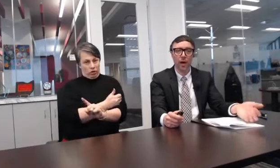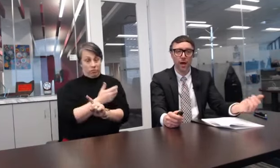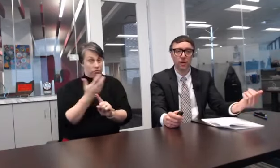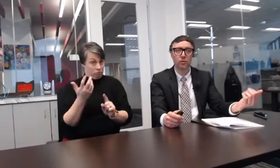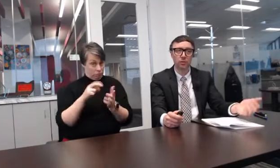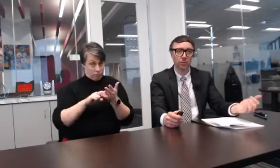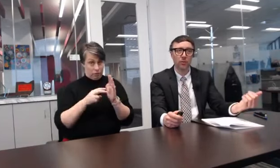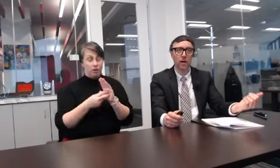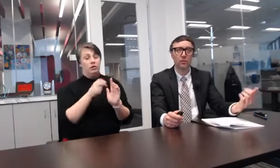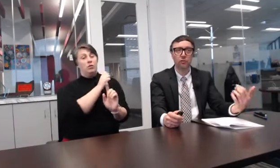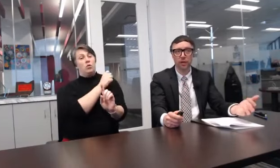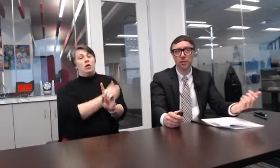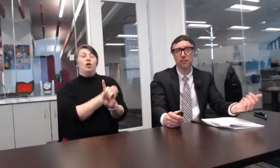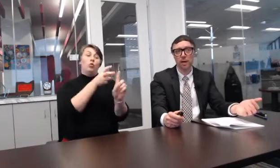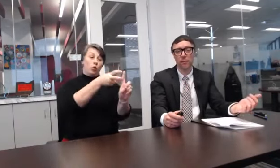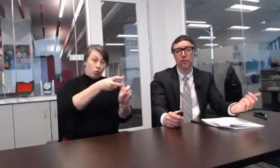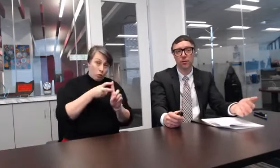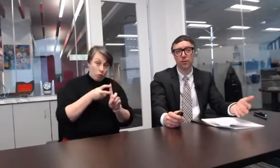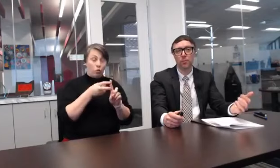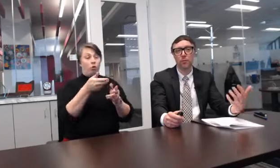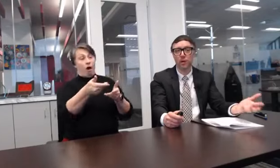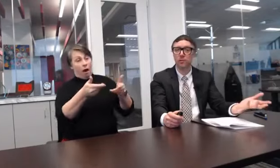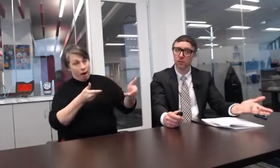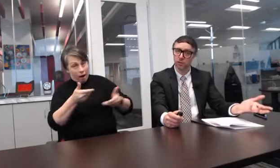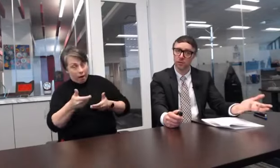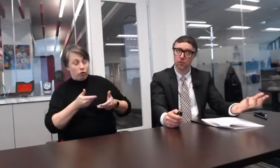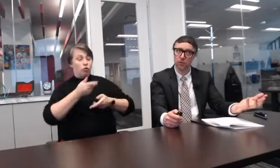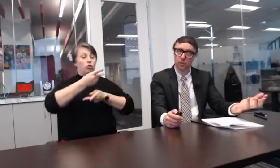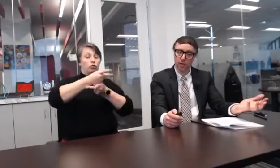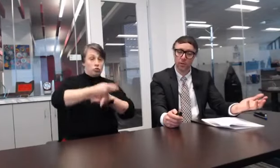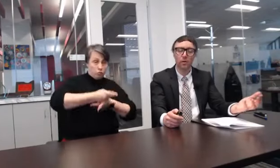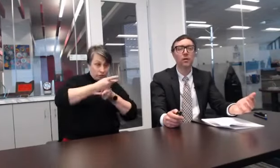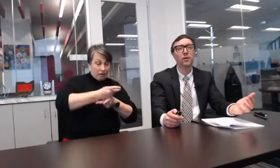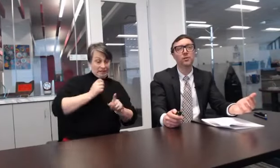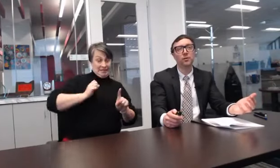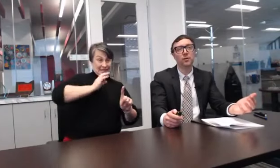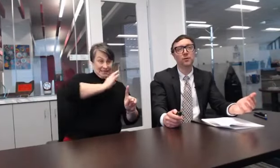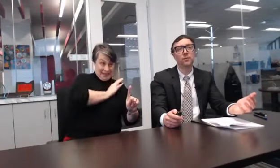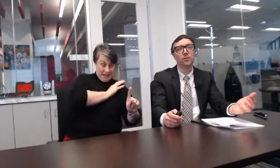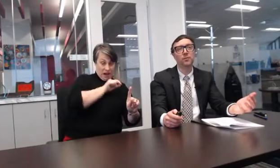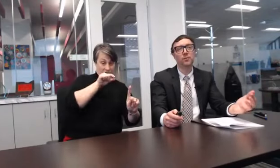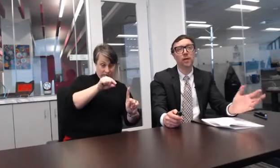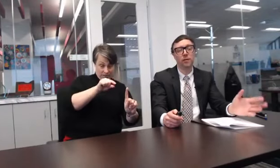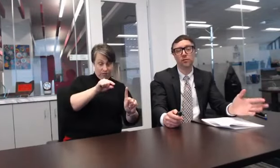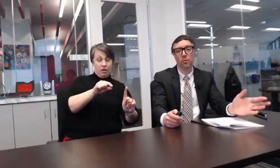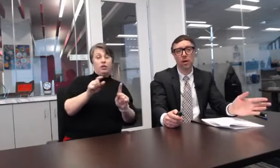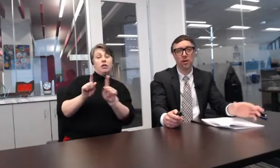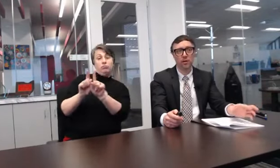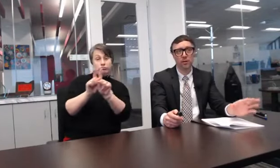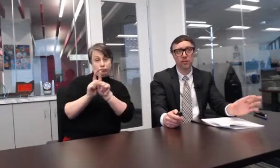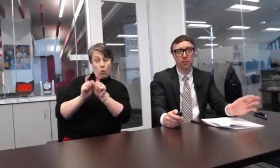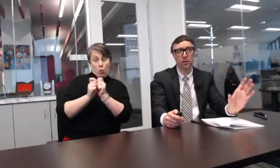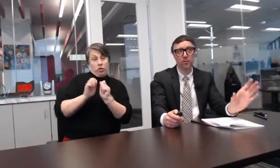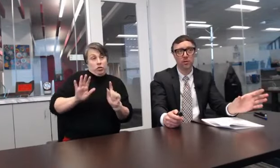hire, supervise, direct the staff who provide services for your child. So that is required under the SELF Waiver